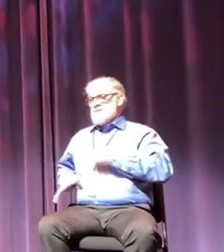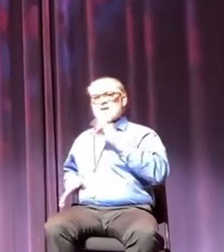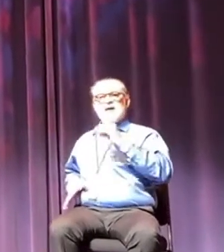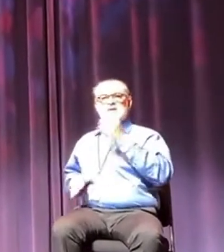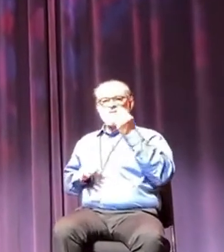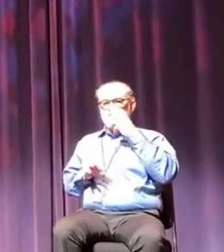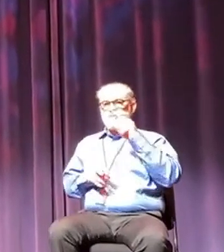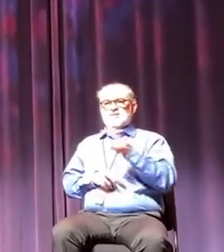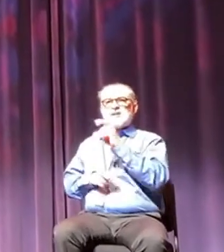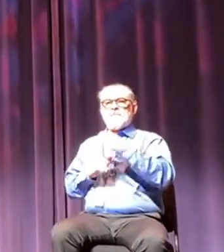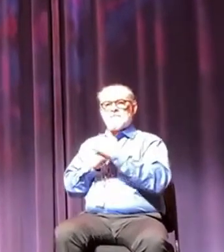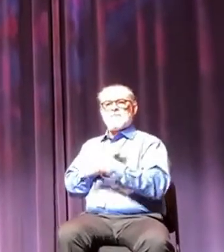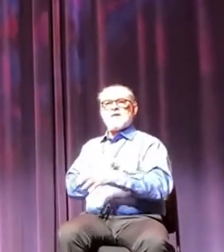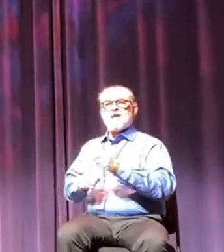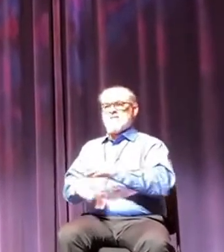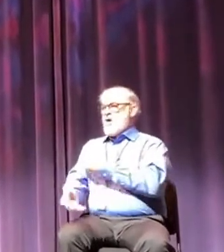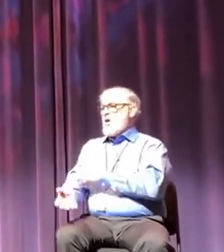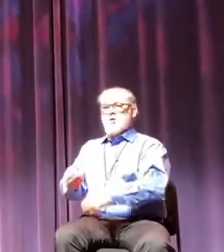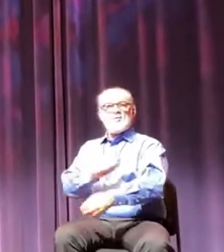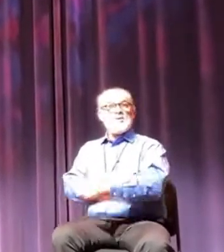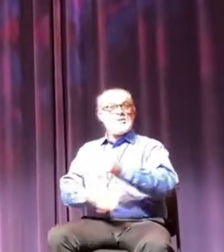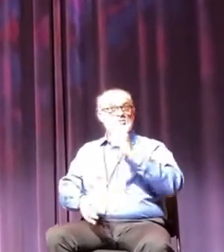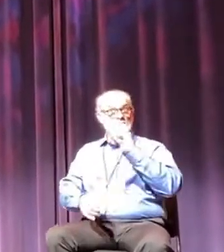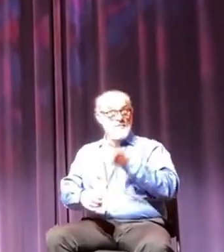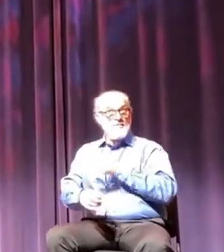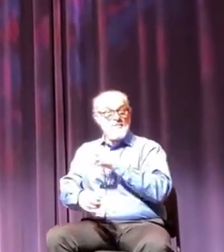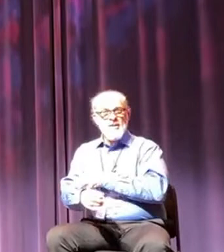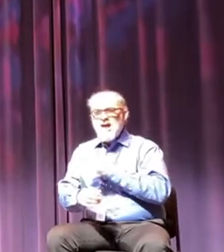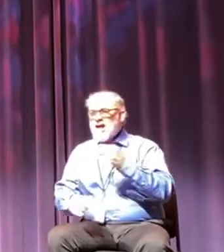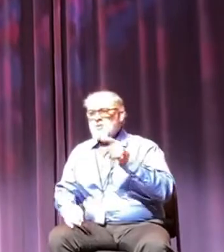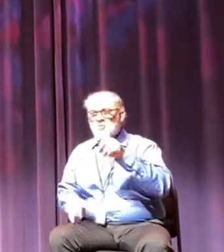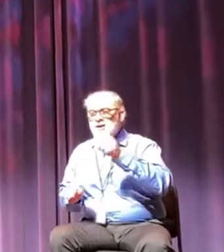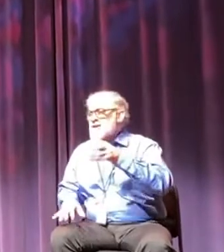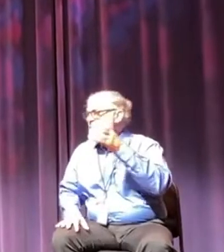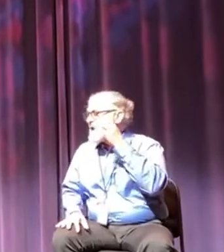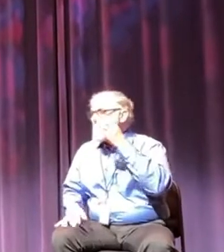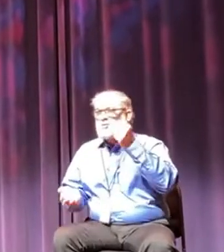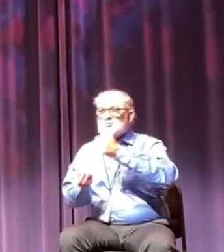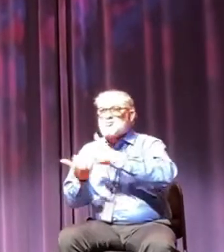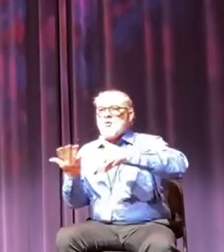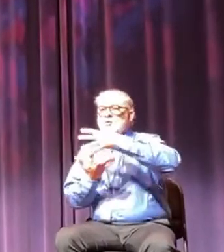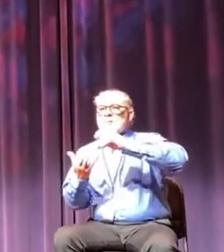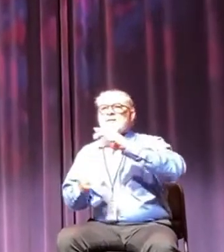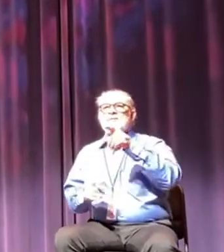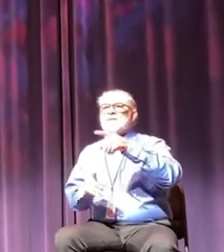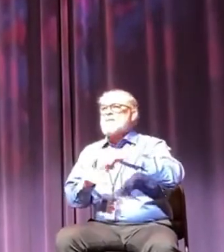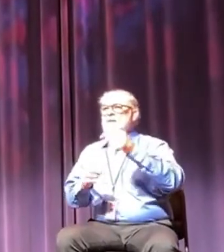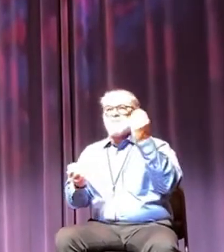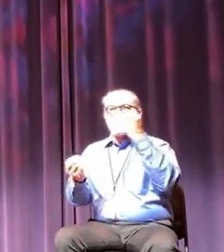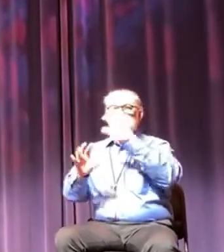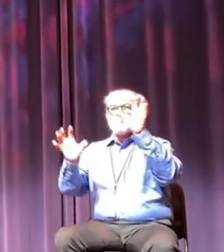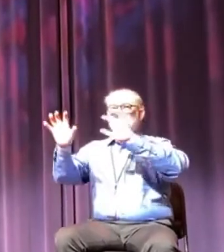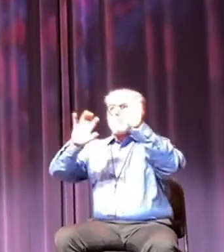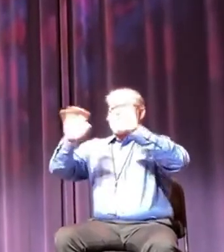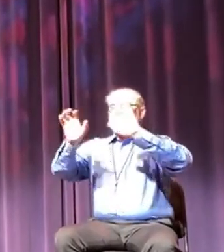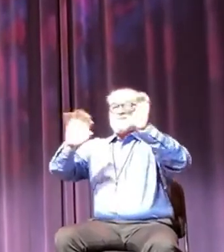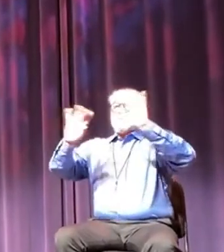blood of an artery rippled or was it, cowered? And you could hear the storm of him be dazzled in sparkles.